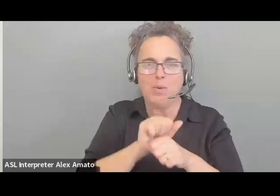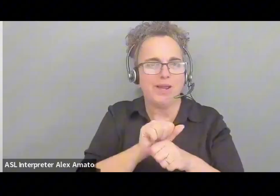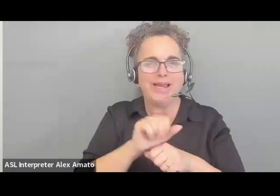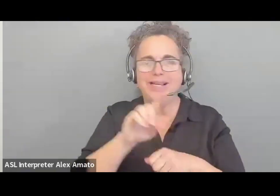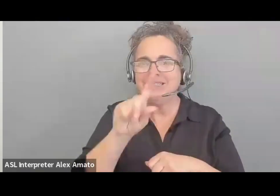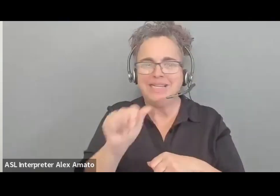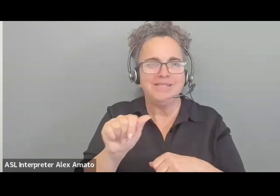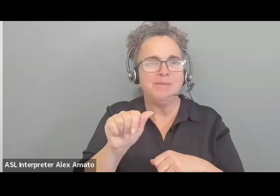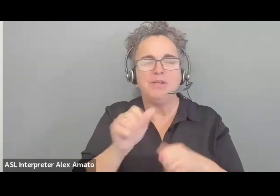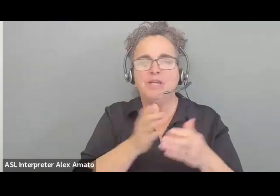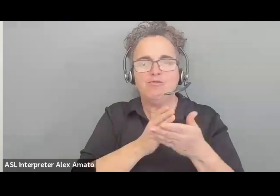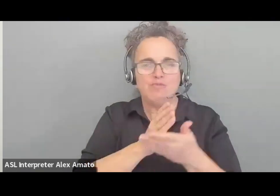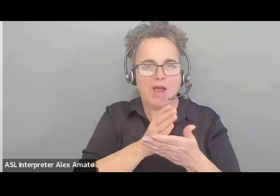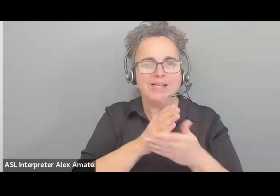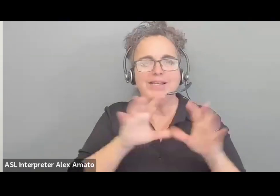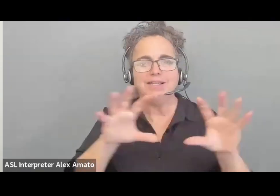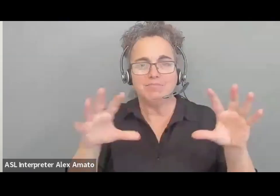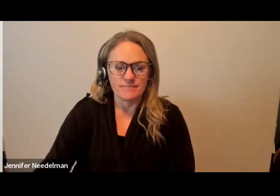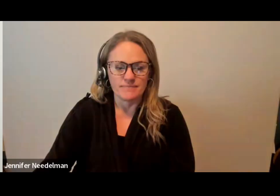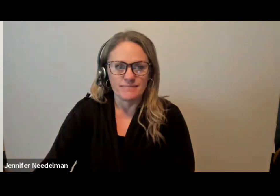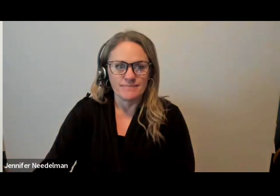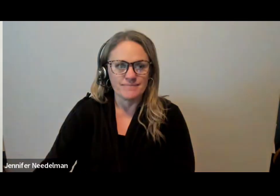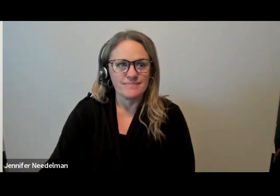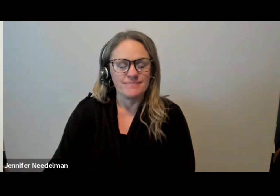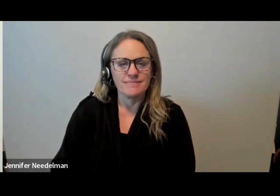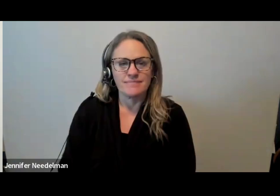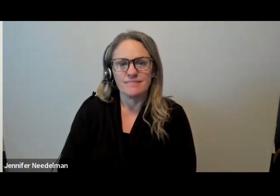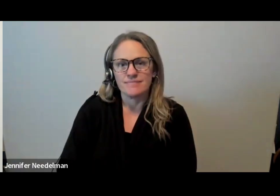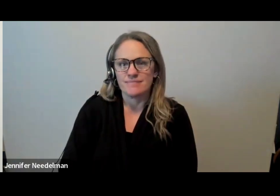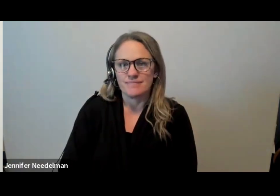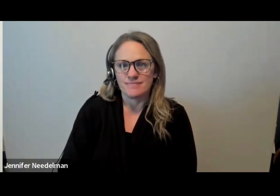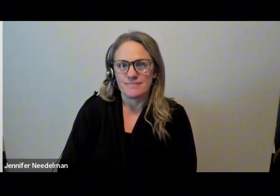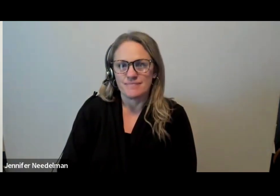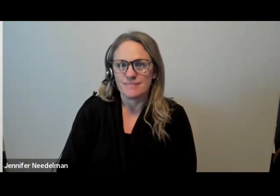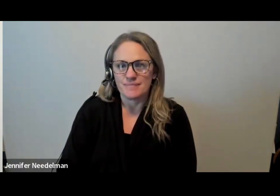rights space is that it is a space where